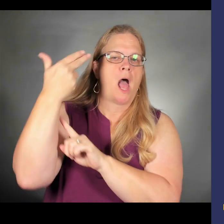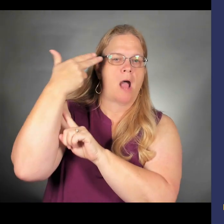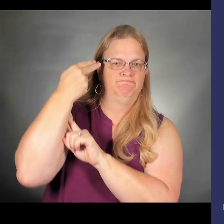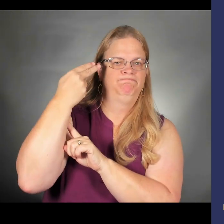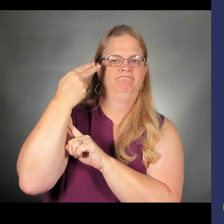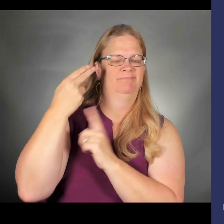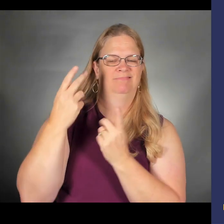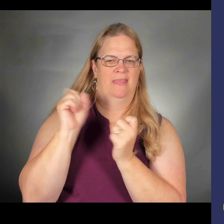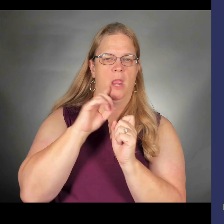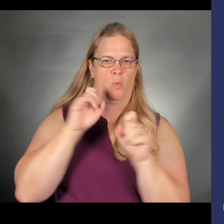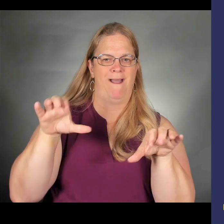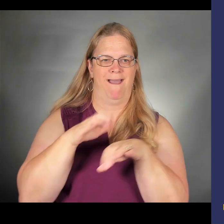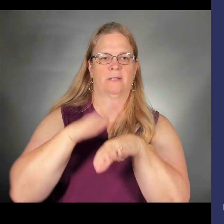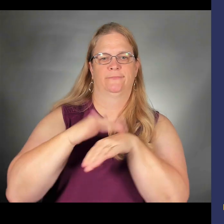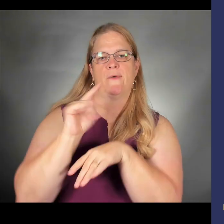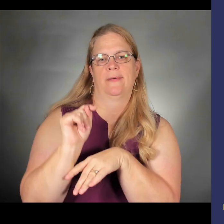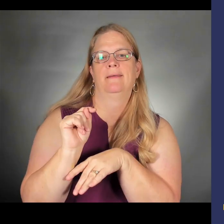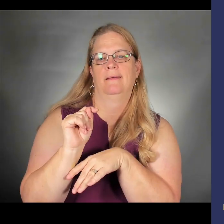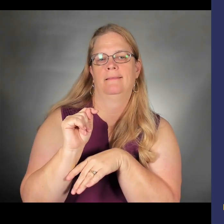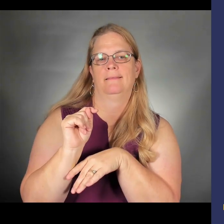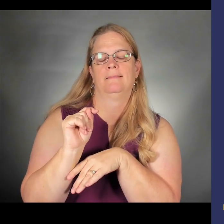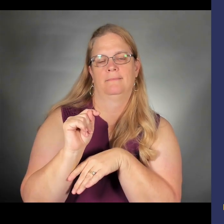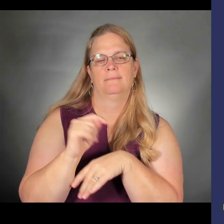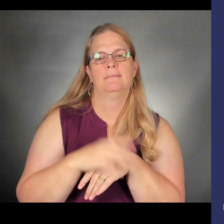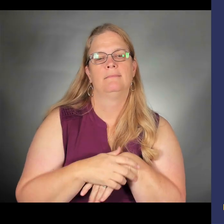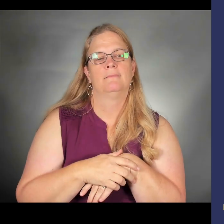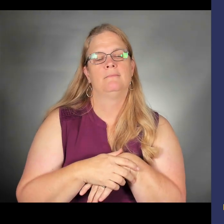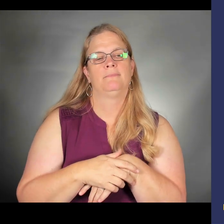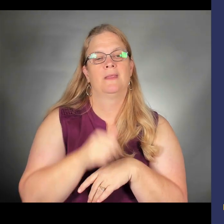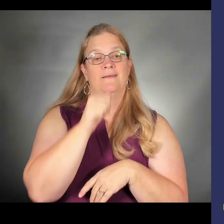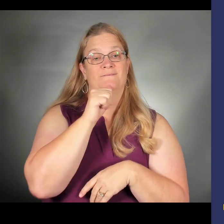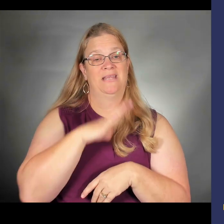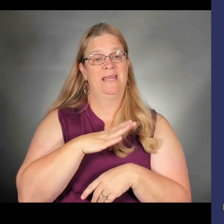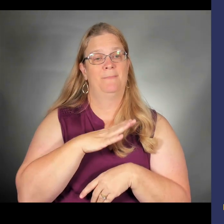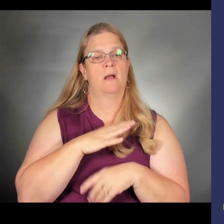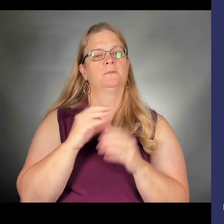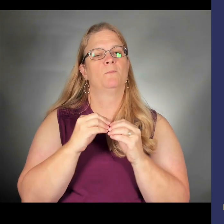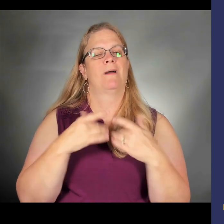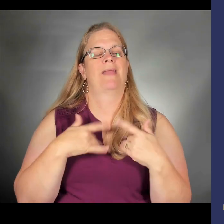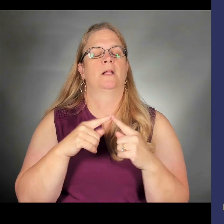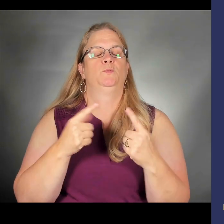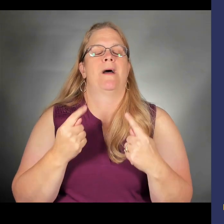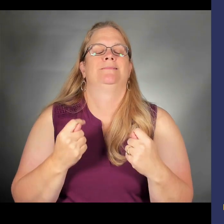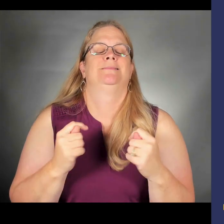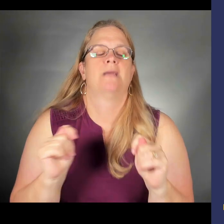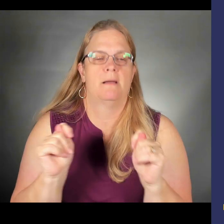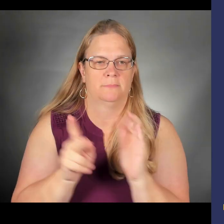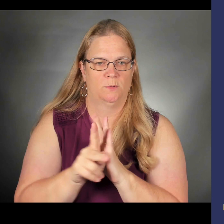bold in their method, such as a firearm, which means they're more likely to die by suicide.